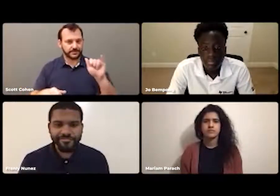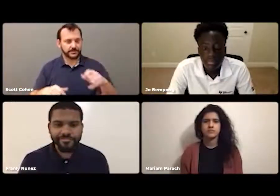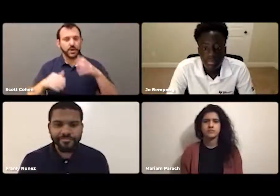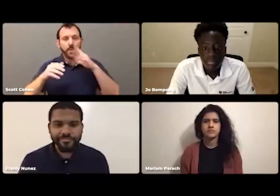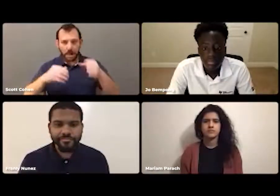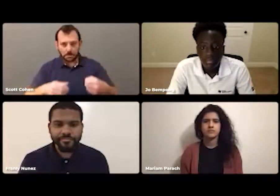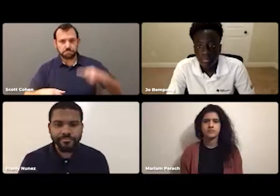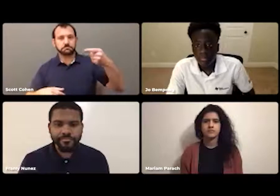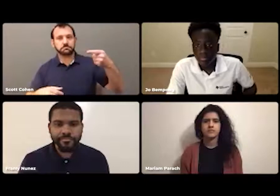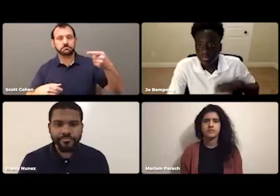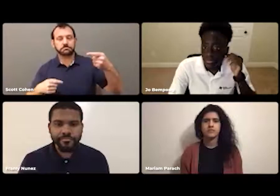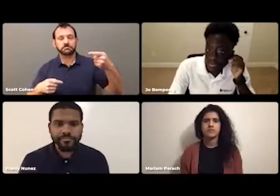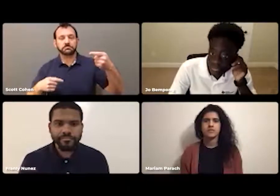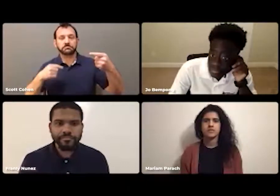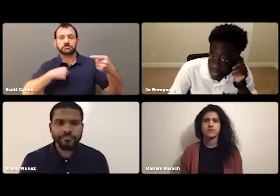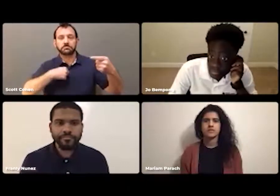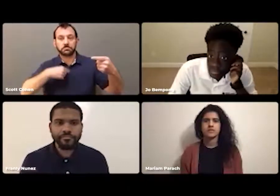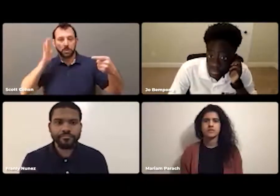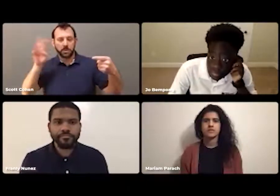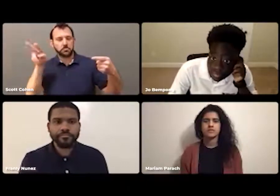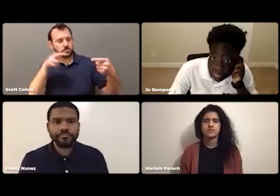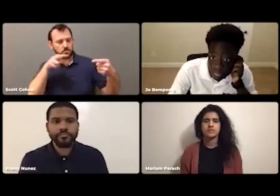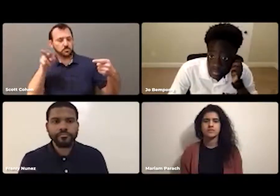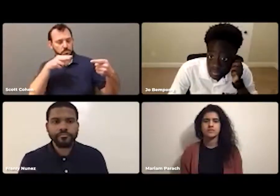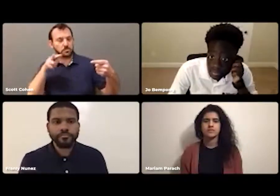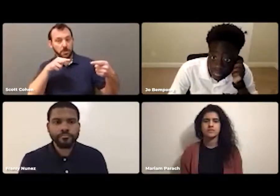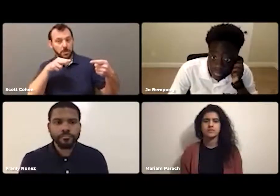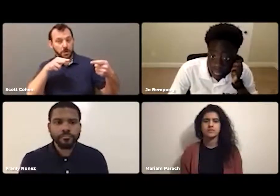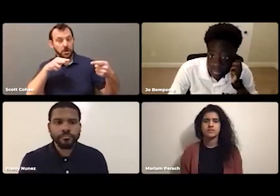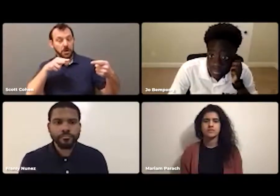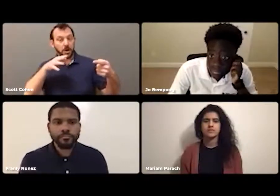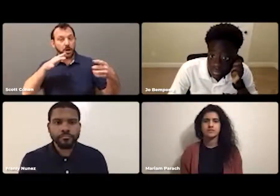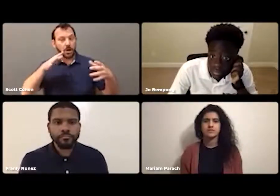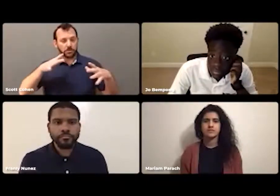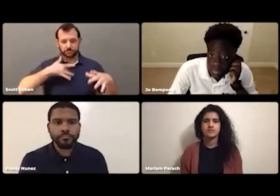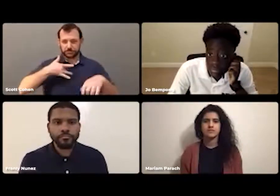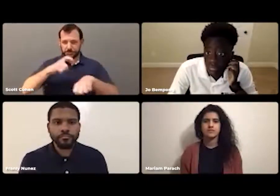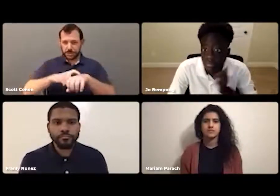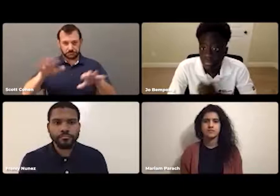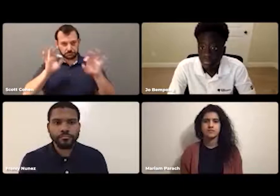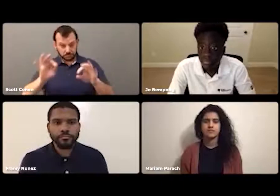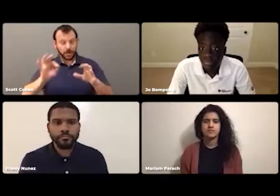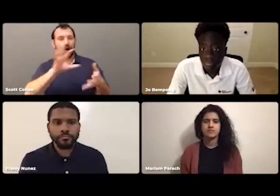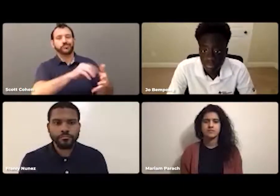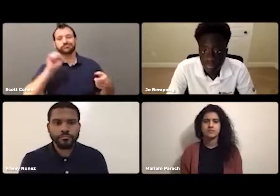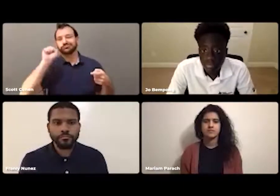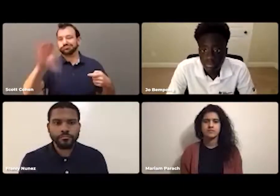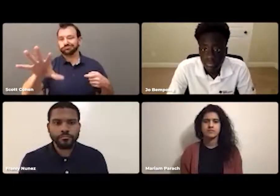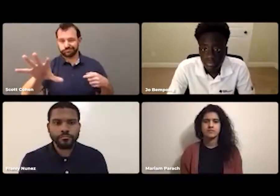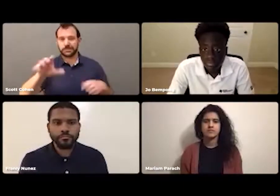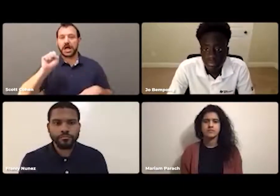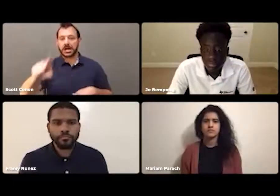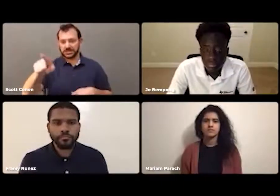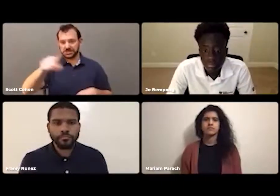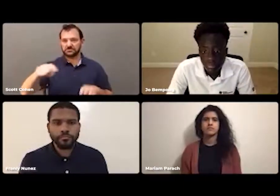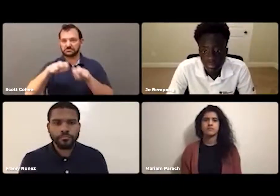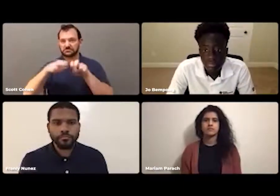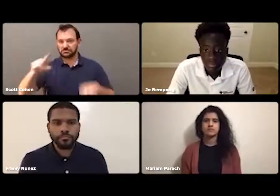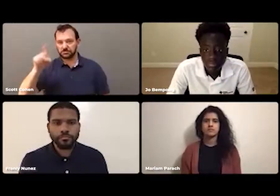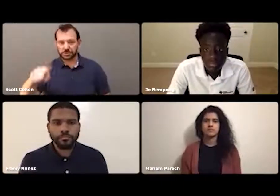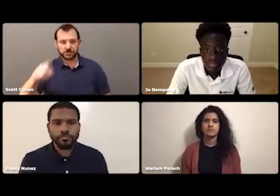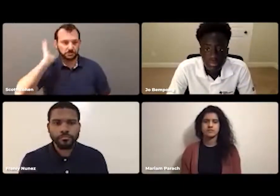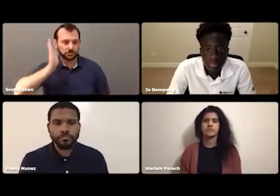If you type into the box, I'll pick out a question